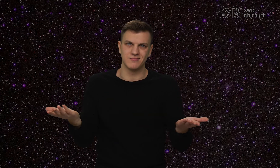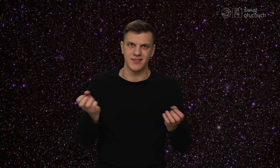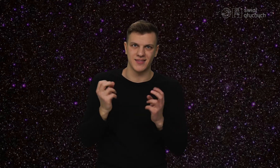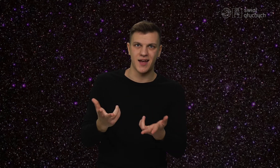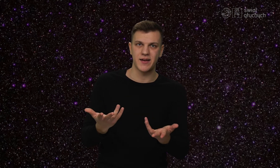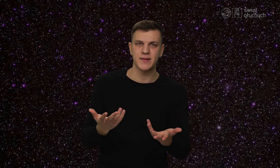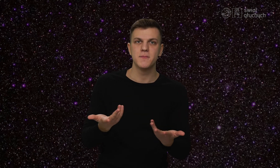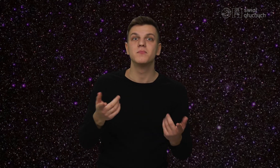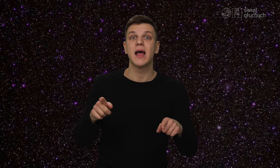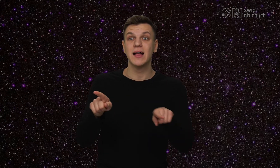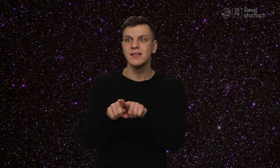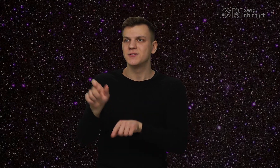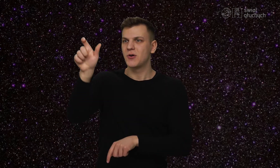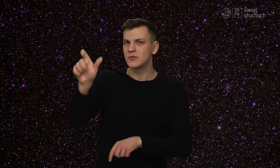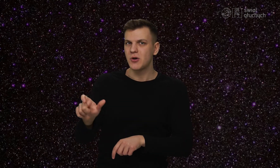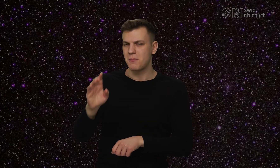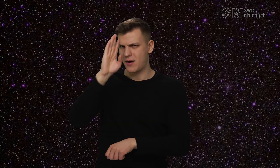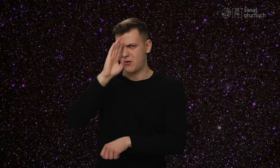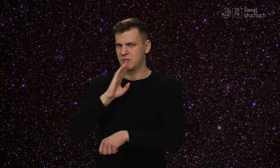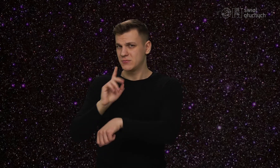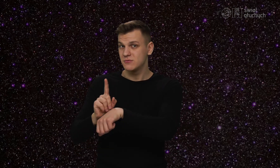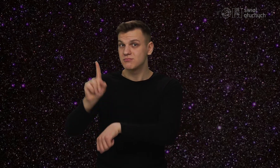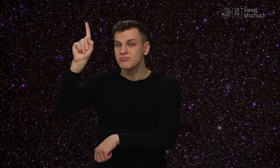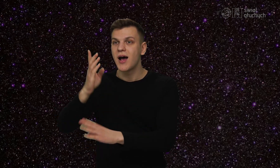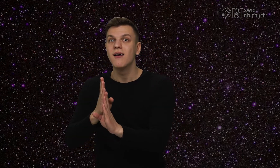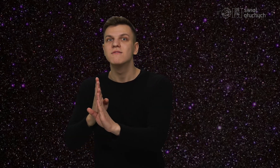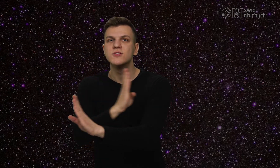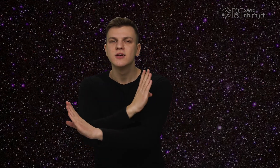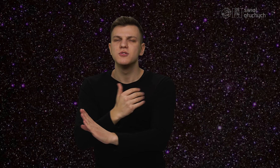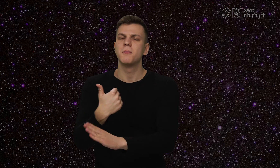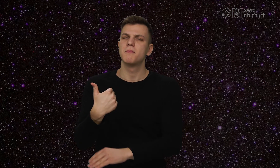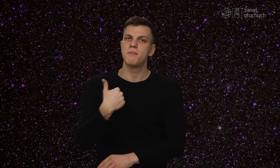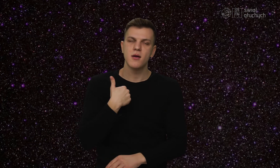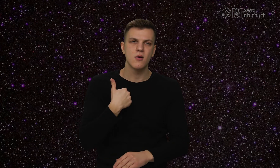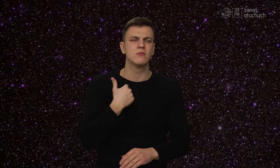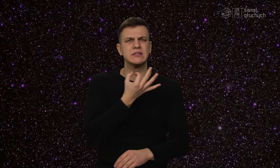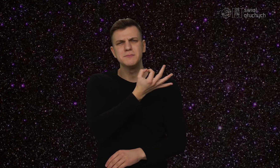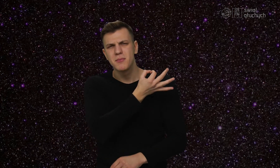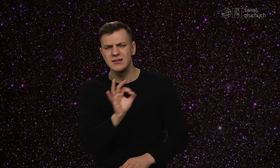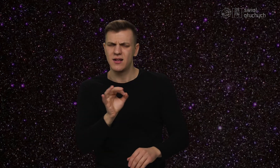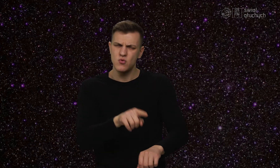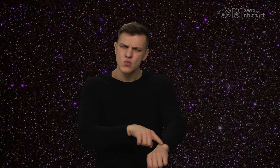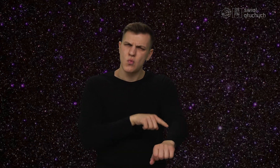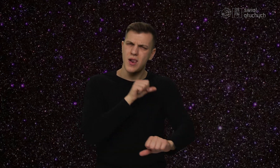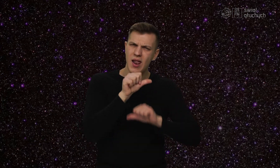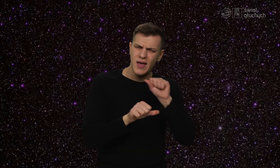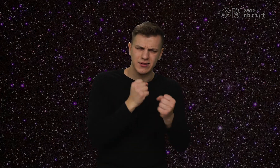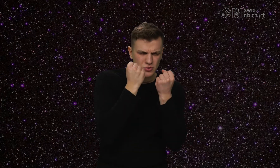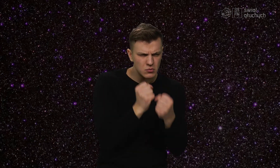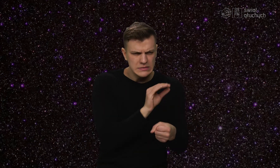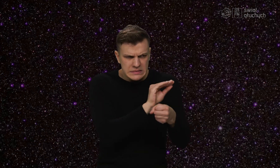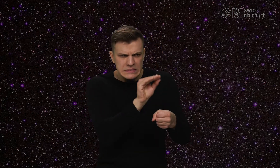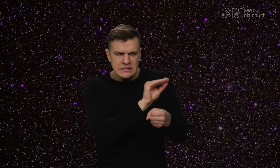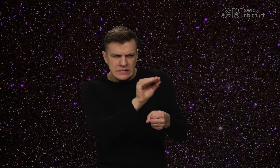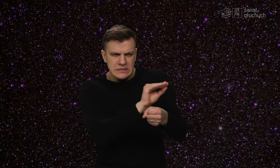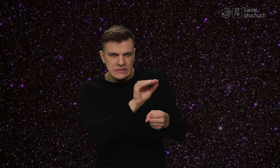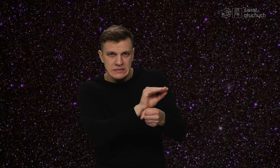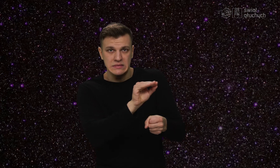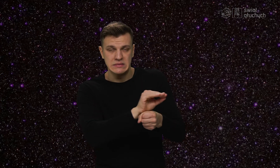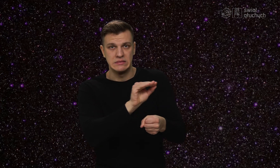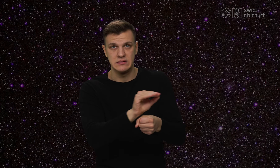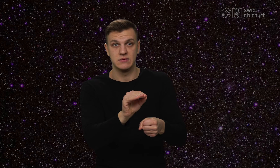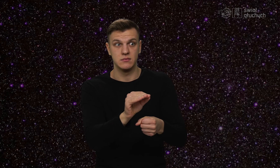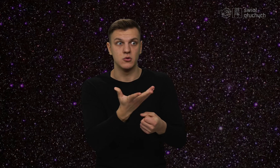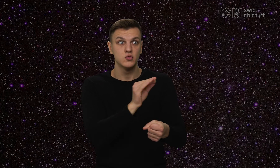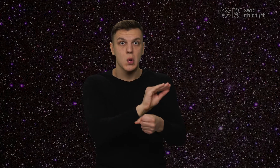In addition, he has undergone specialized, very